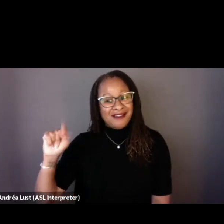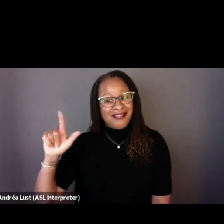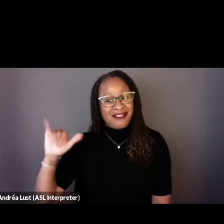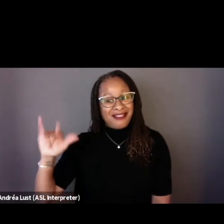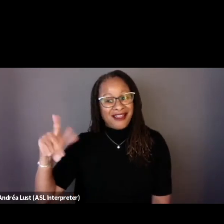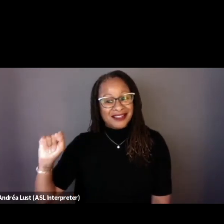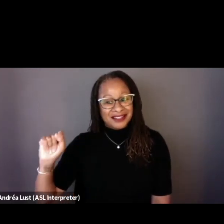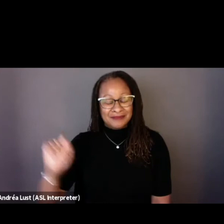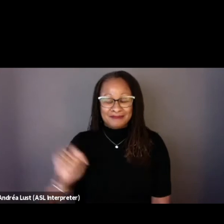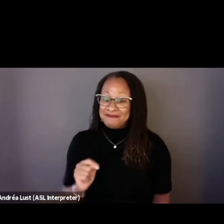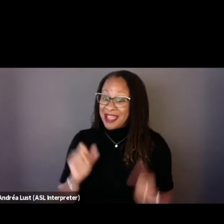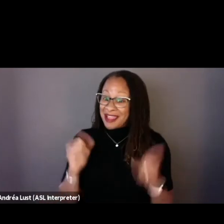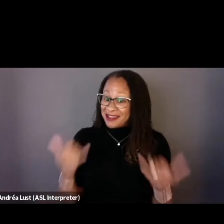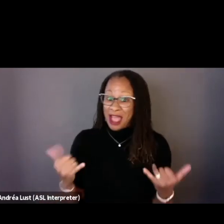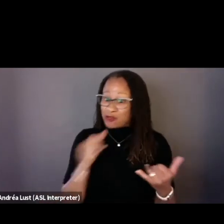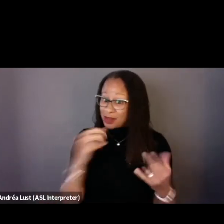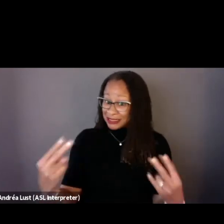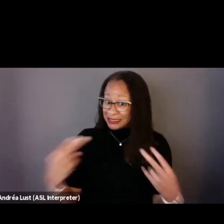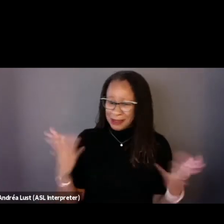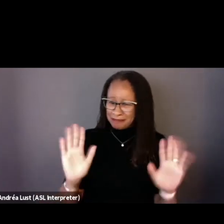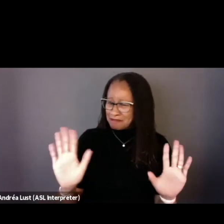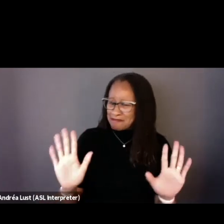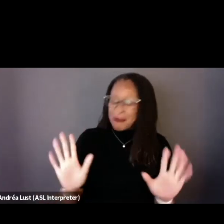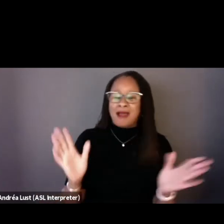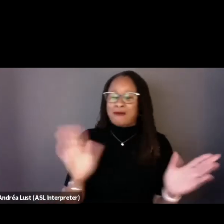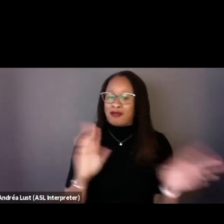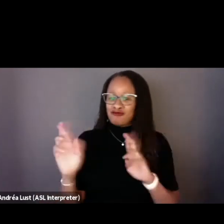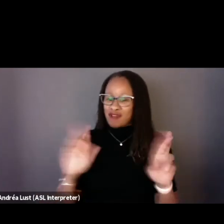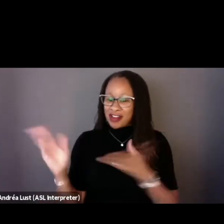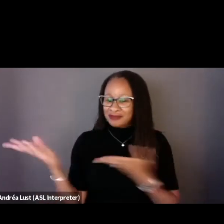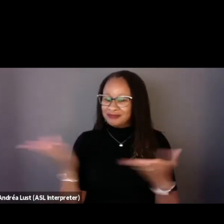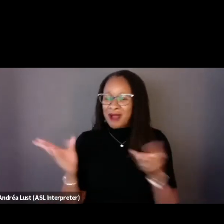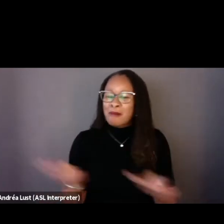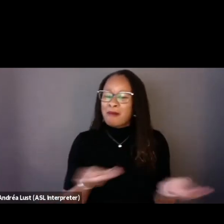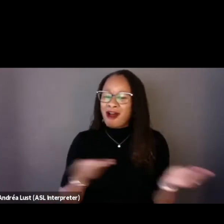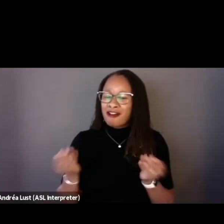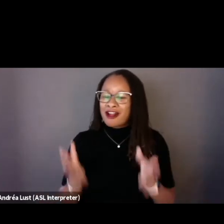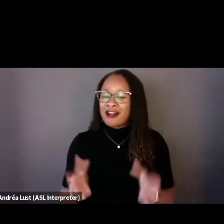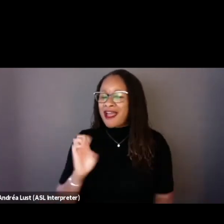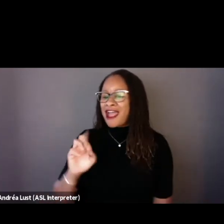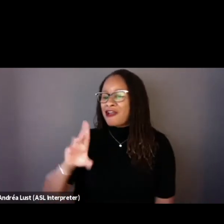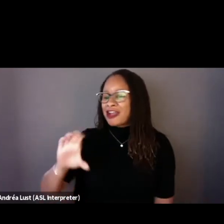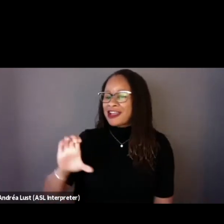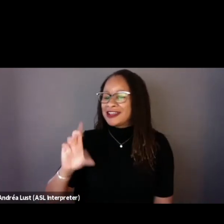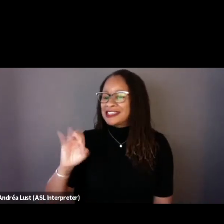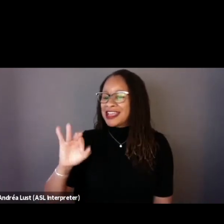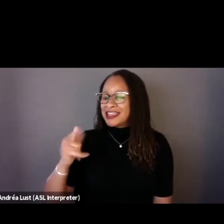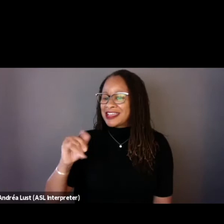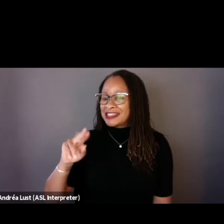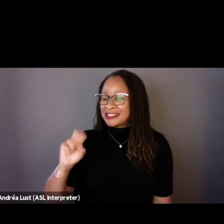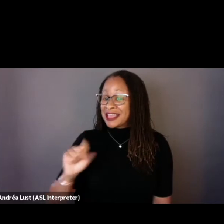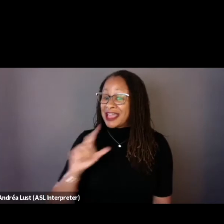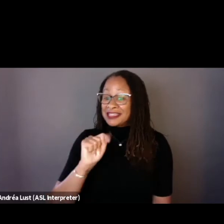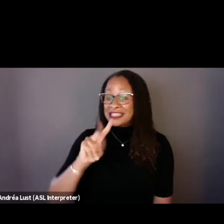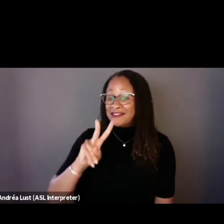I know you're not all here to see me today, so I'd like to bring up our incredible moderator, Eric Deggans, TV critic at NPR.